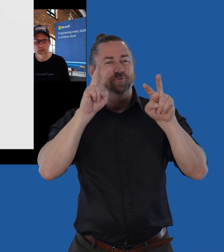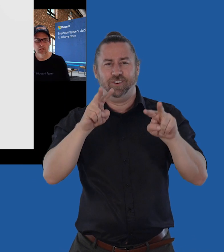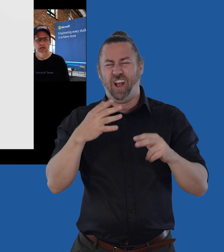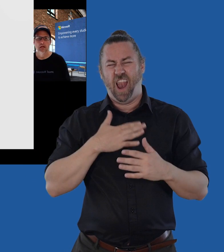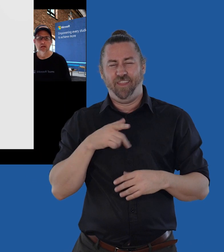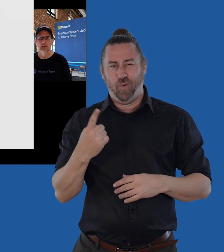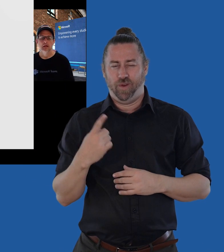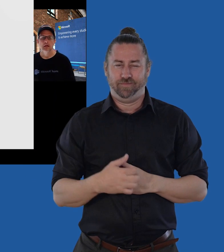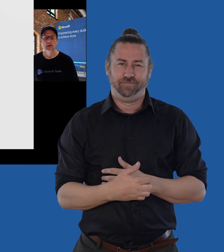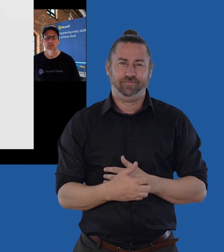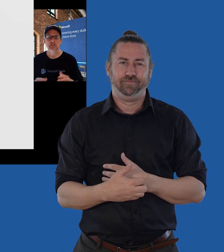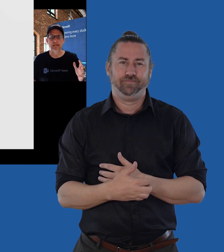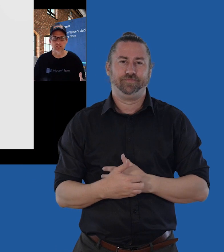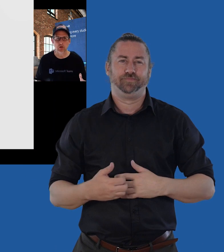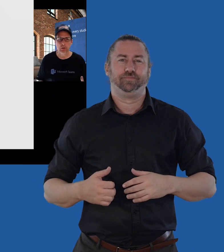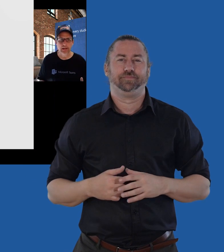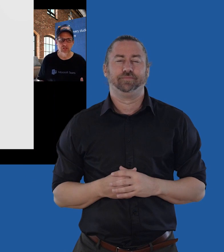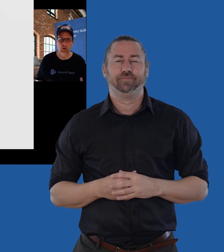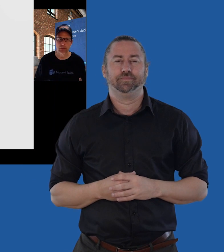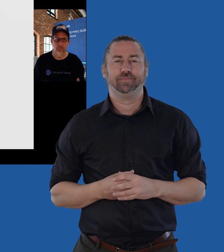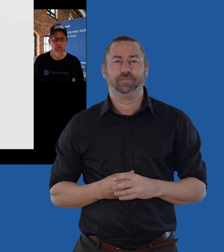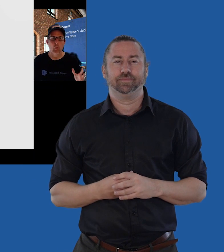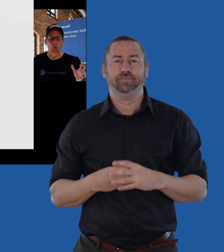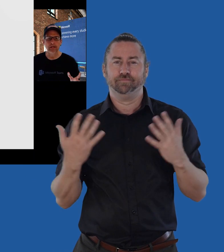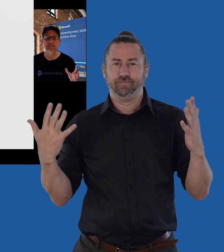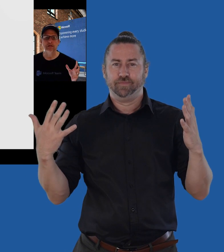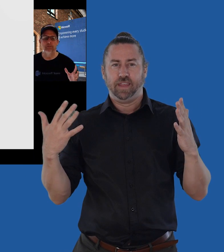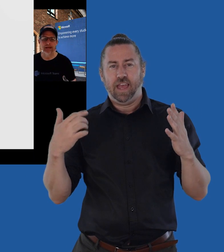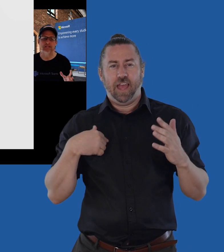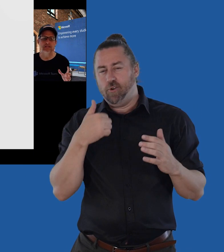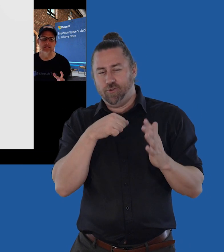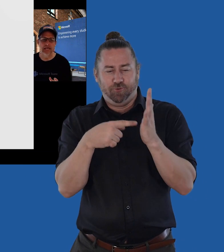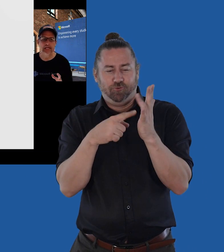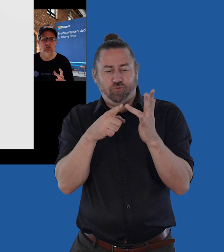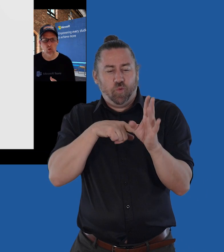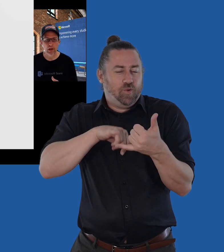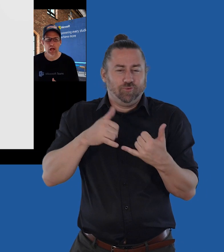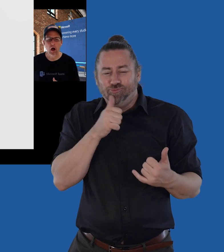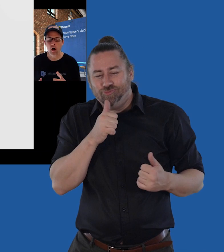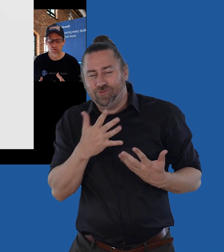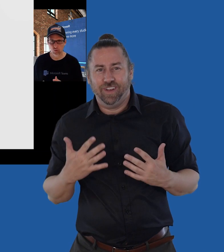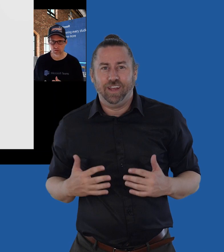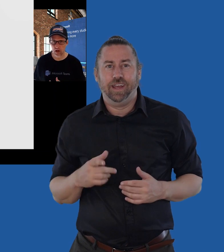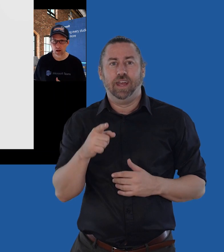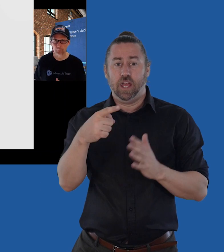So, let's talk about toys. What is the best-selling toy of all time?